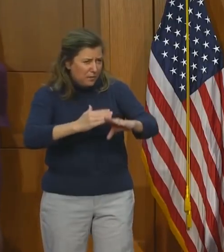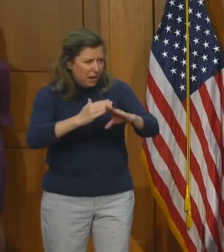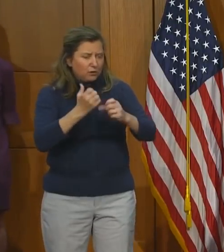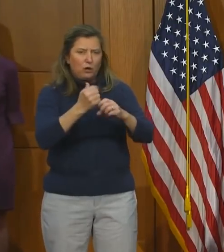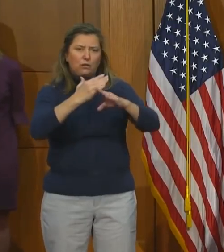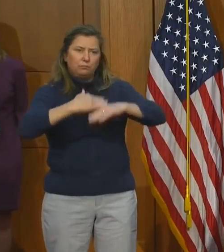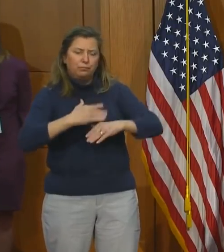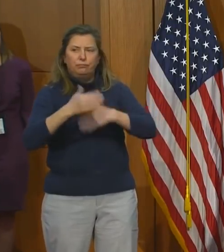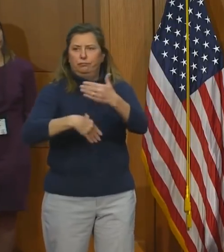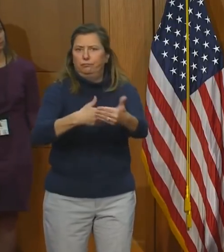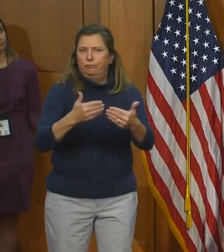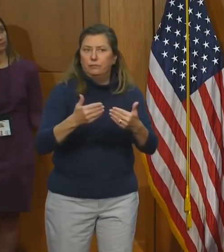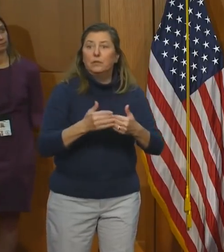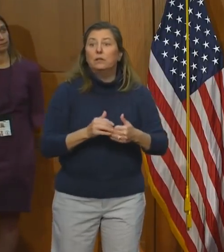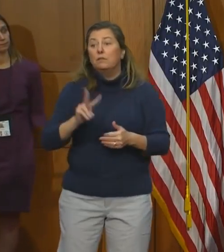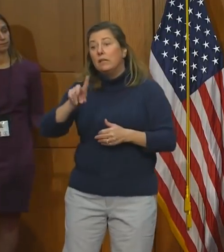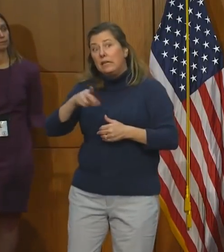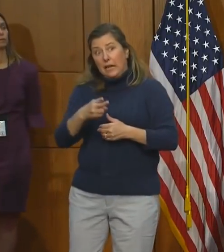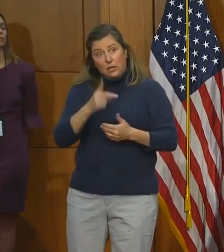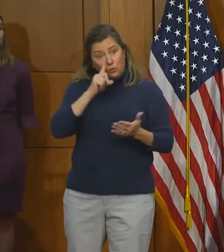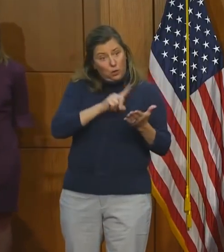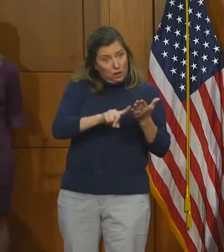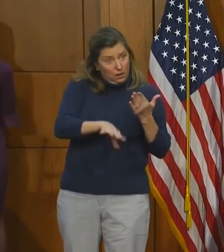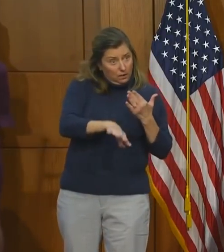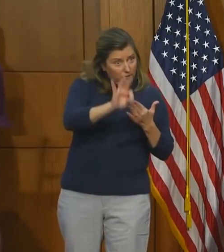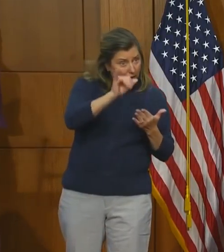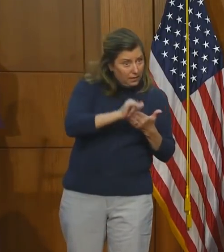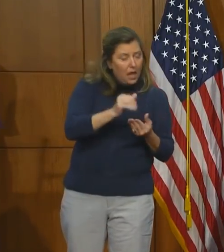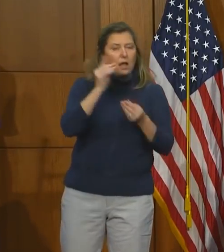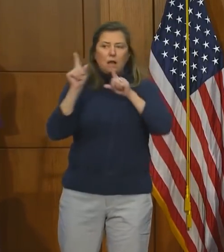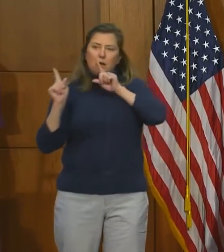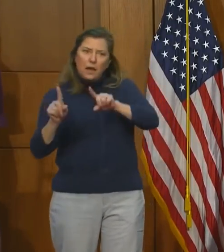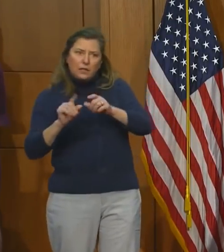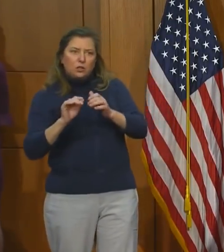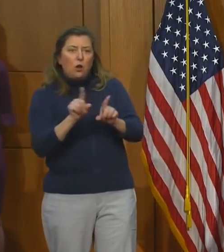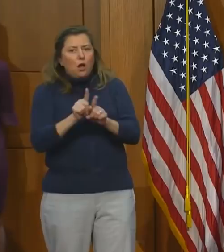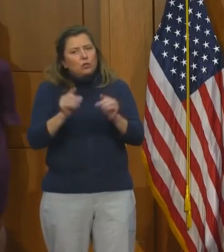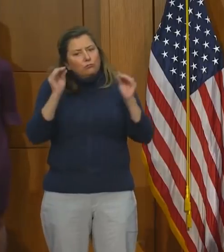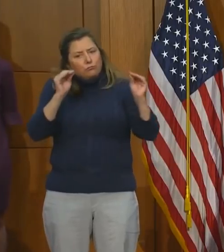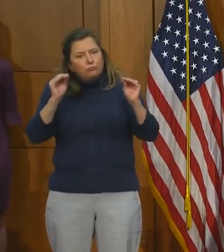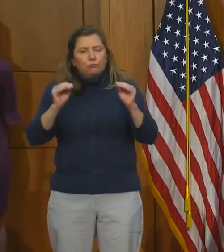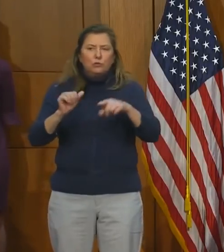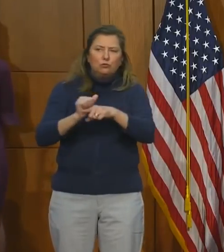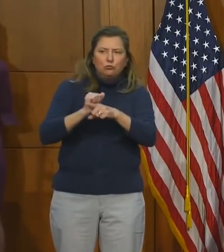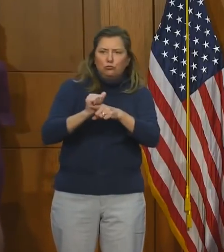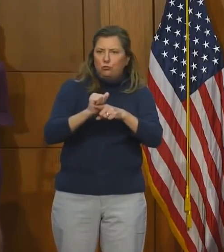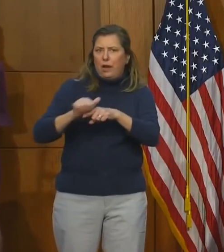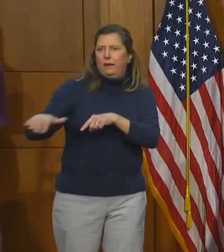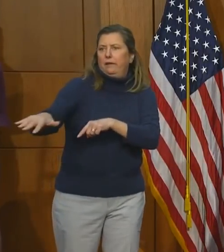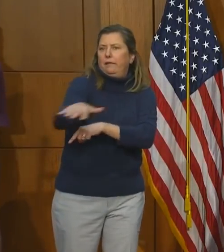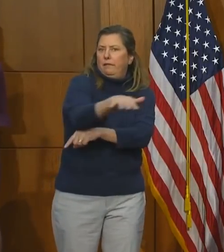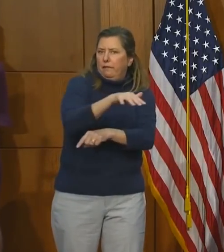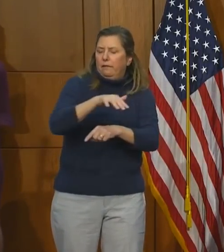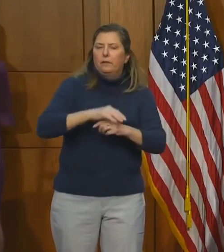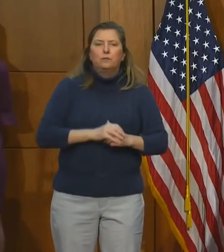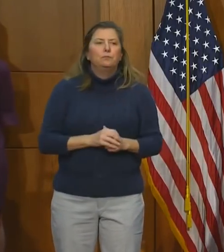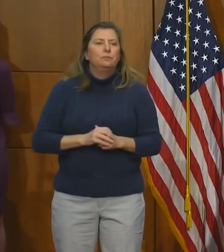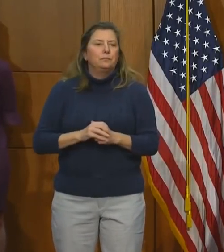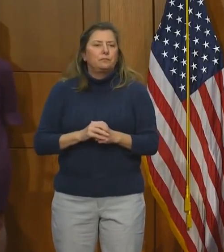ASSESSMENT OF VIRGINIANS POSITIONS AND TRYING TO FIND OUT ALL THE LOGISTICAL BARRIERS TO MOVE US FORWARD. VDH WILL AND TAKE THAT INFORMATION AND